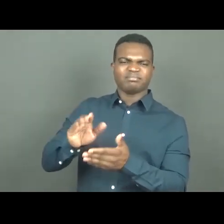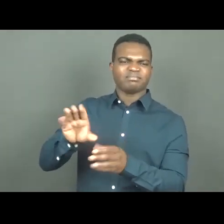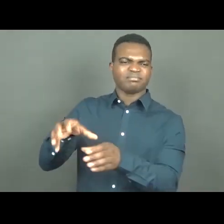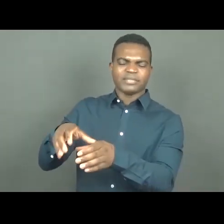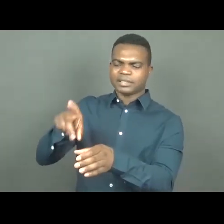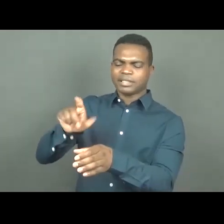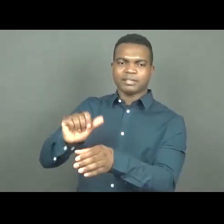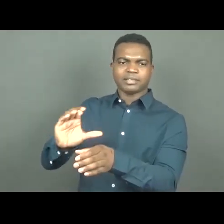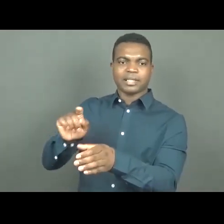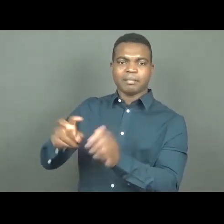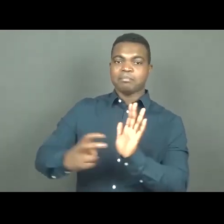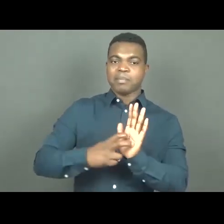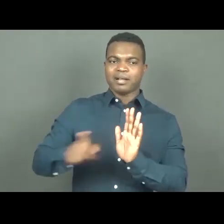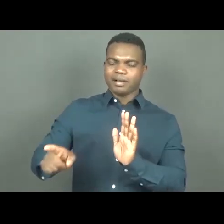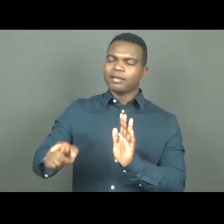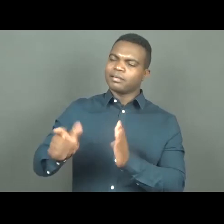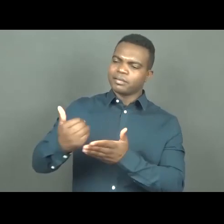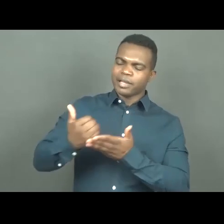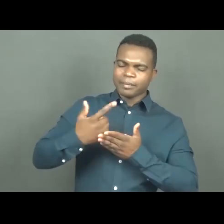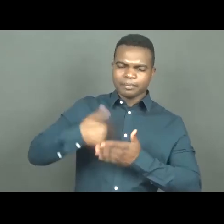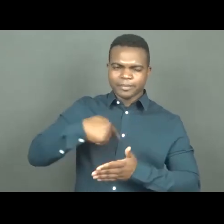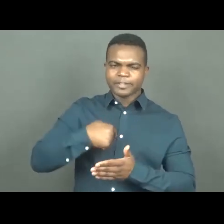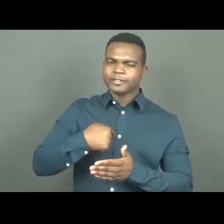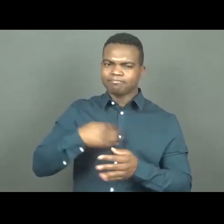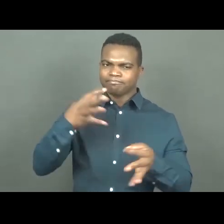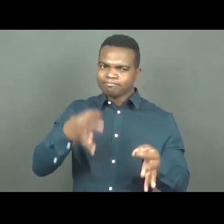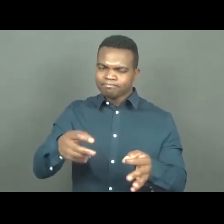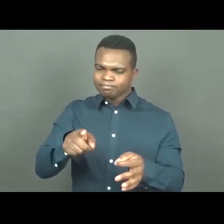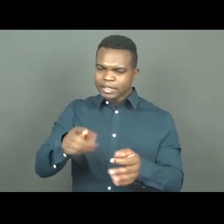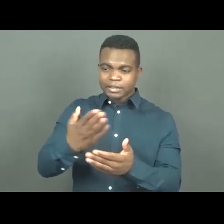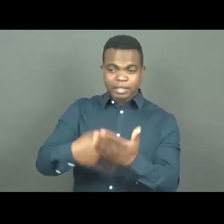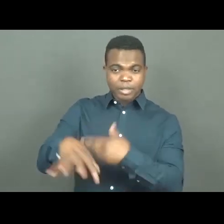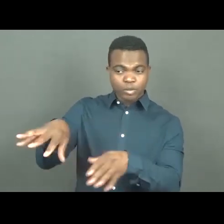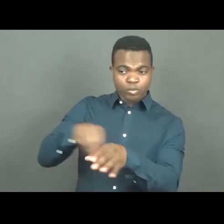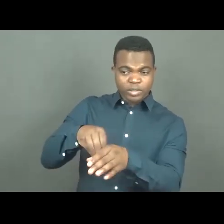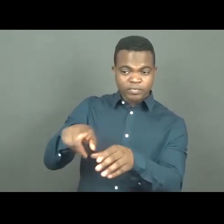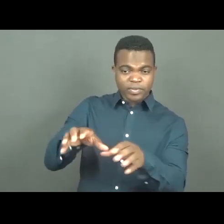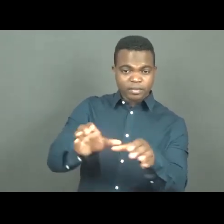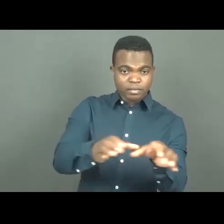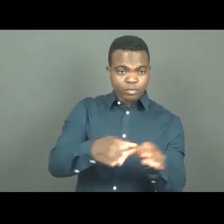because not every agency that I looked at was making use of it. But then, less positively,